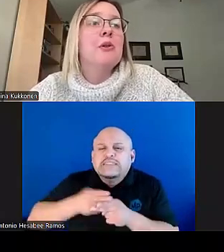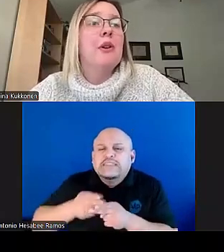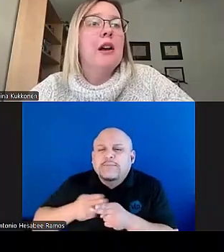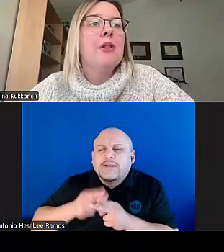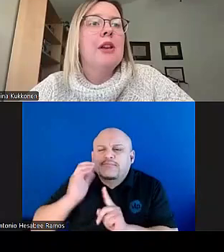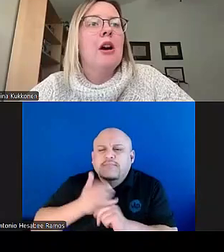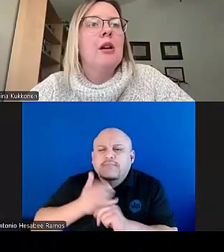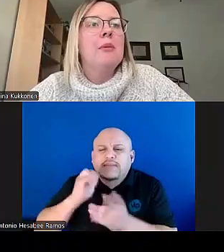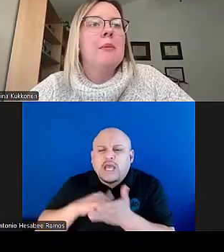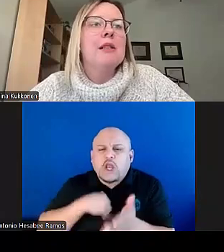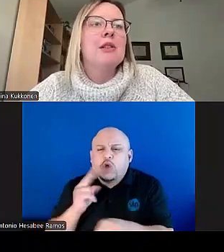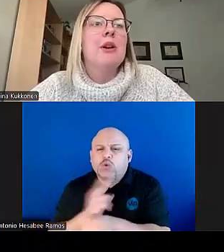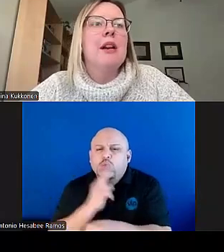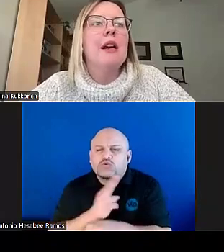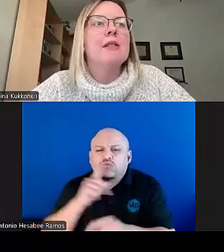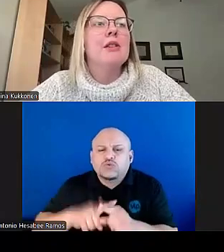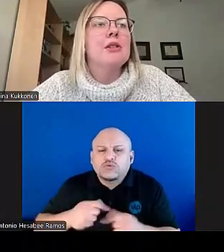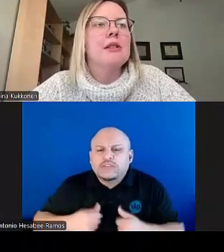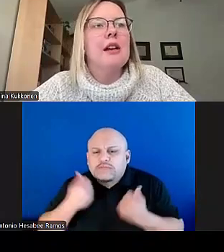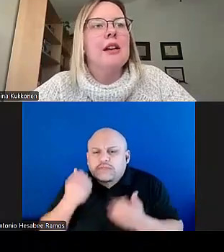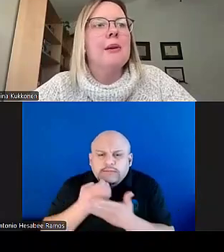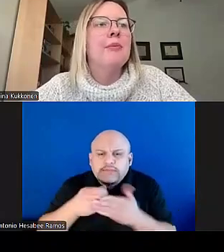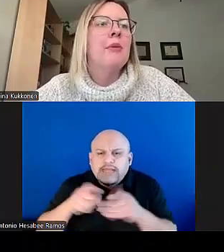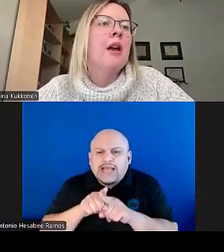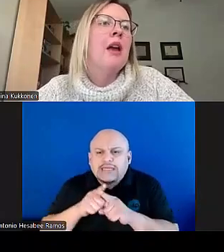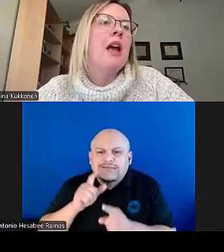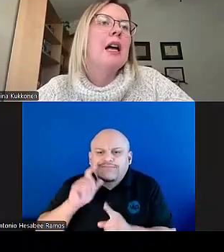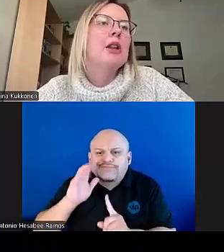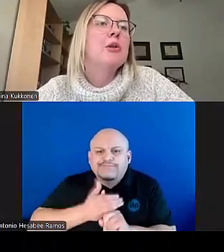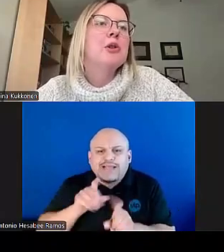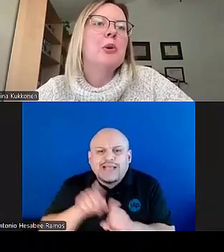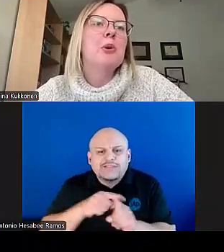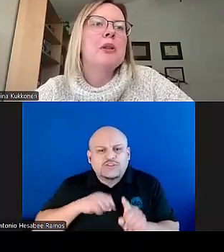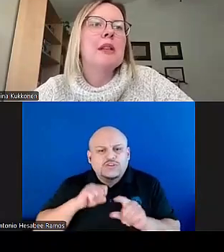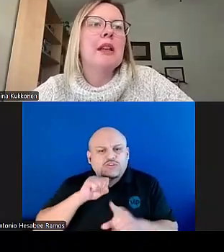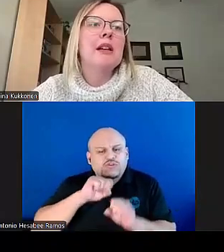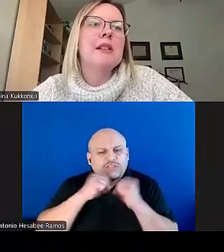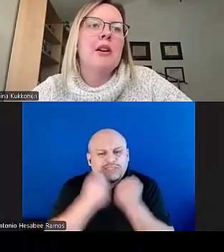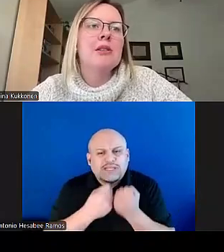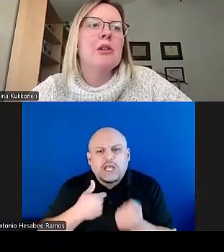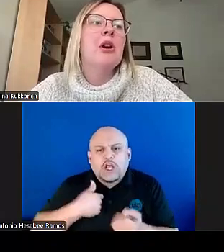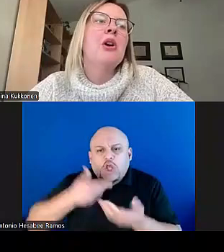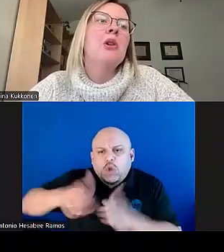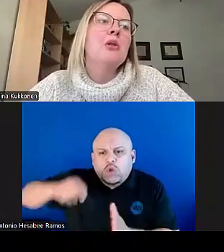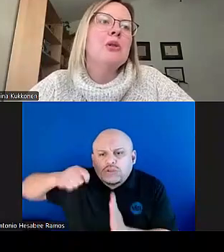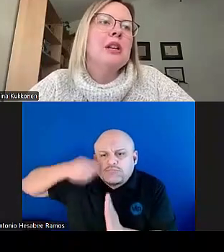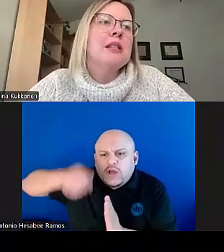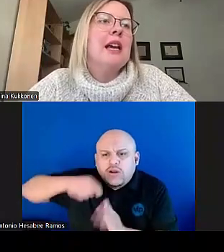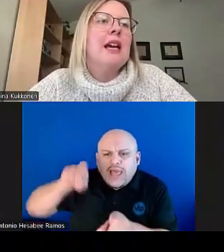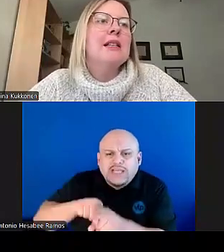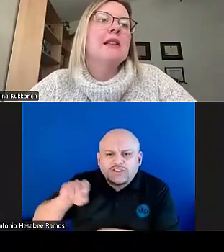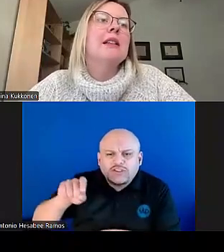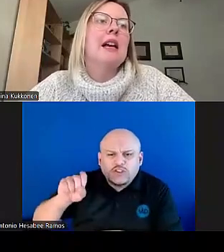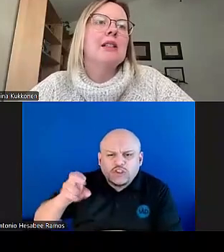survive the economy masquerading as our society. I lose spoons like a saucer who just can't get